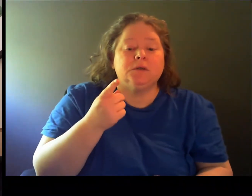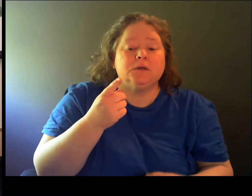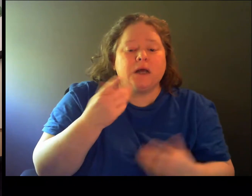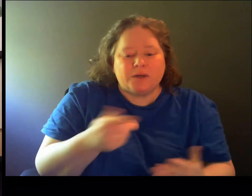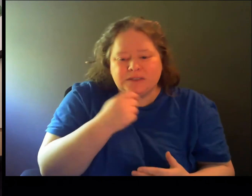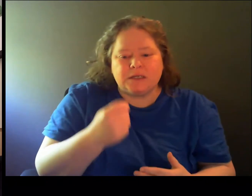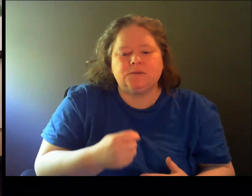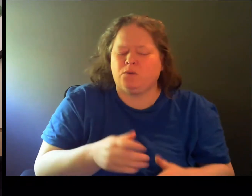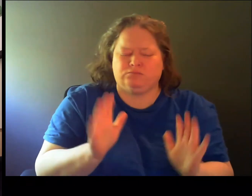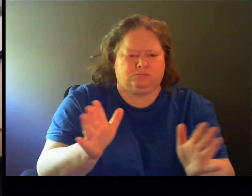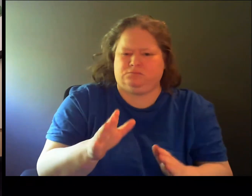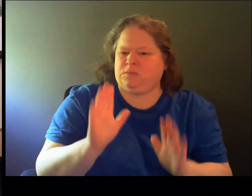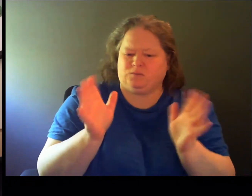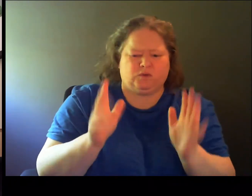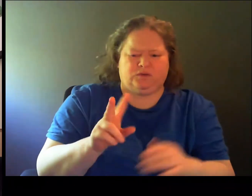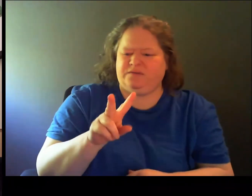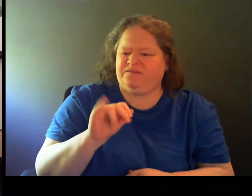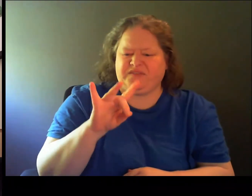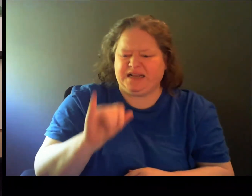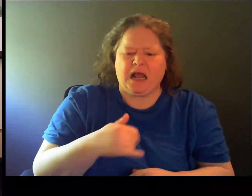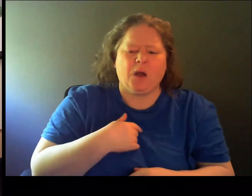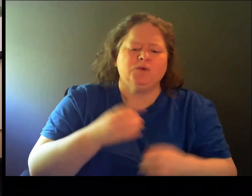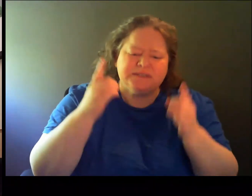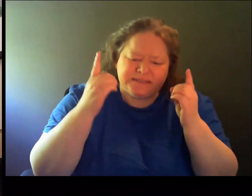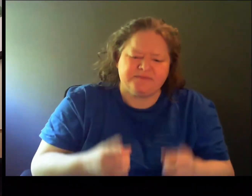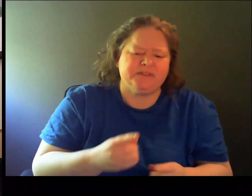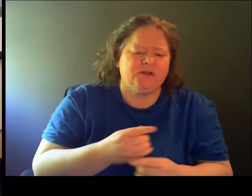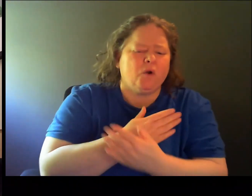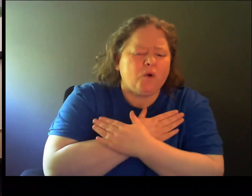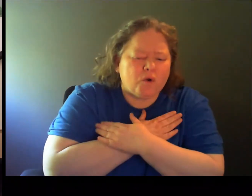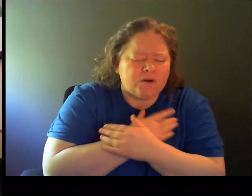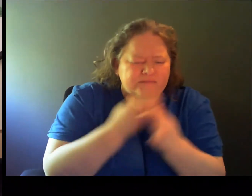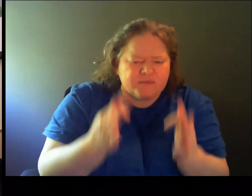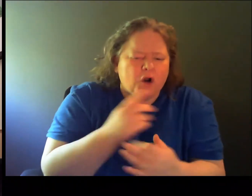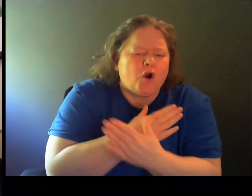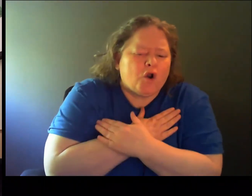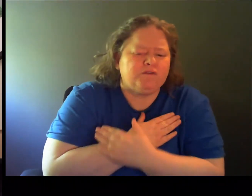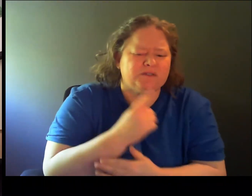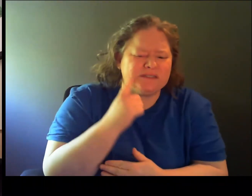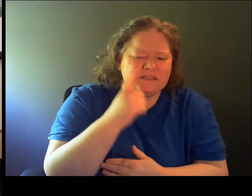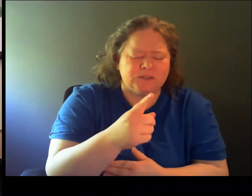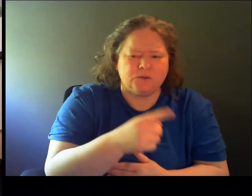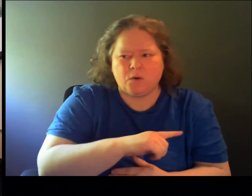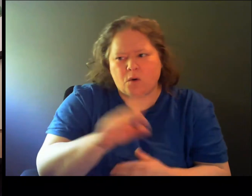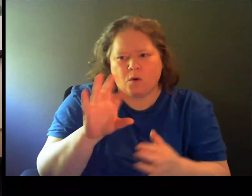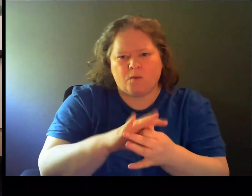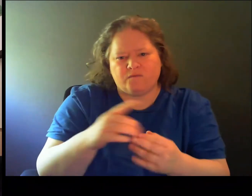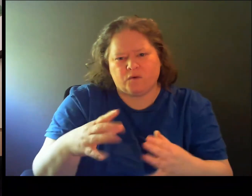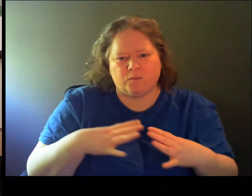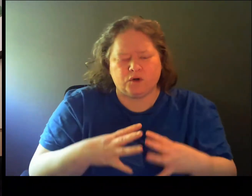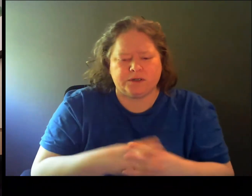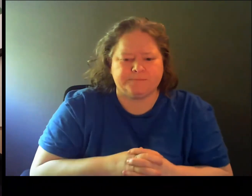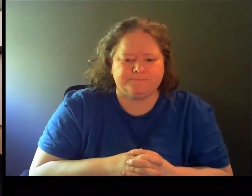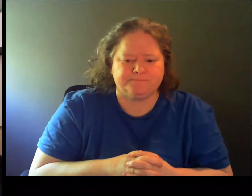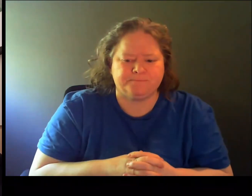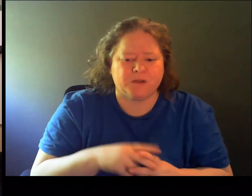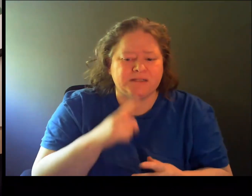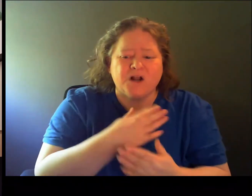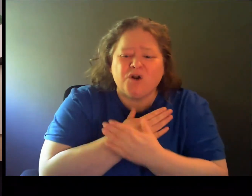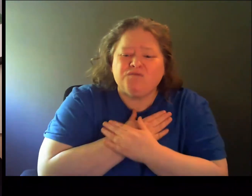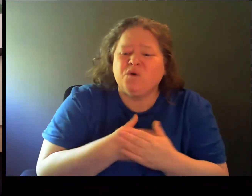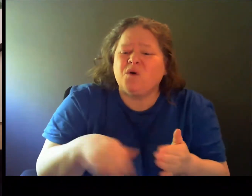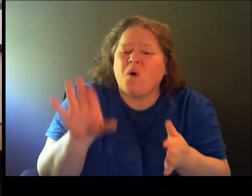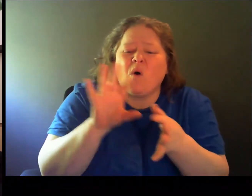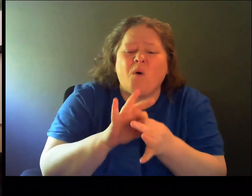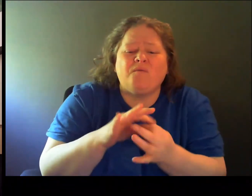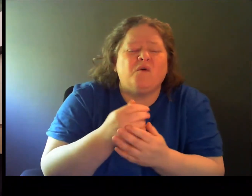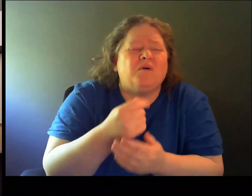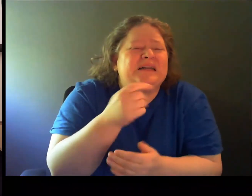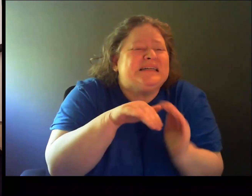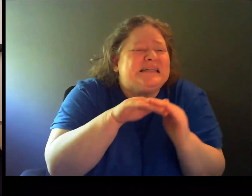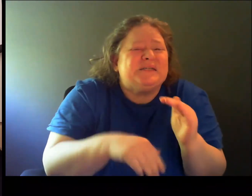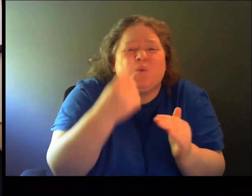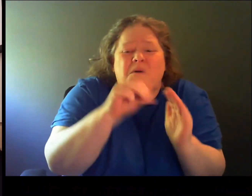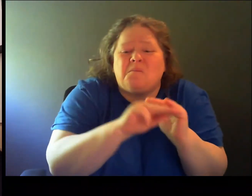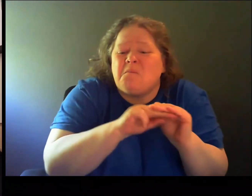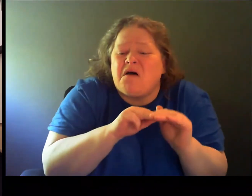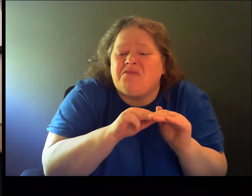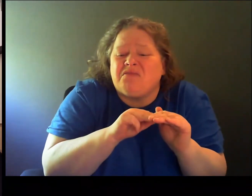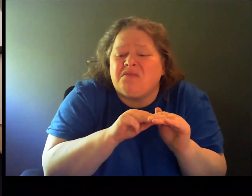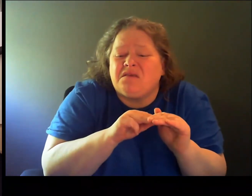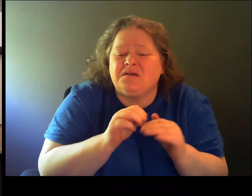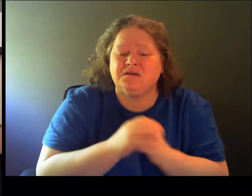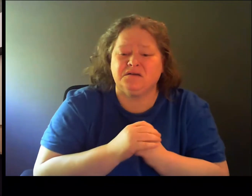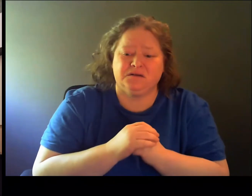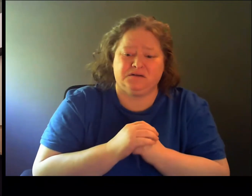Anyway, he said “Absolutely, Vicky - I would definitely love to see you getting home for a break.”